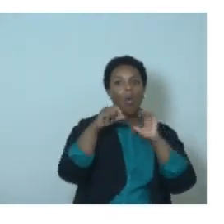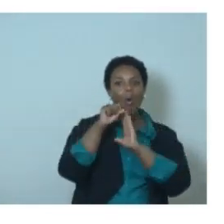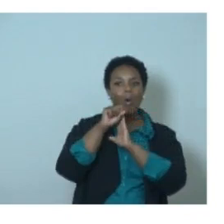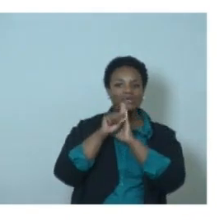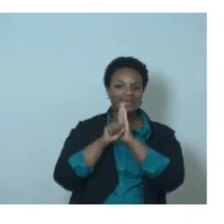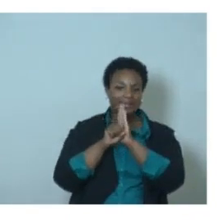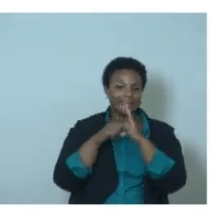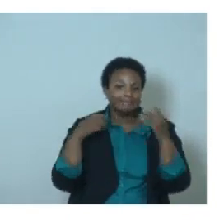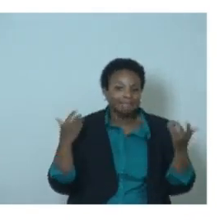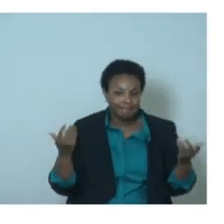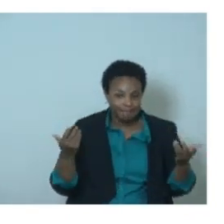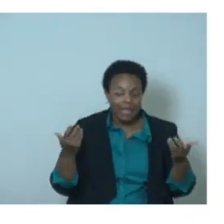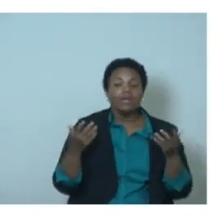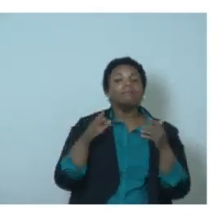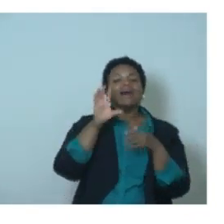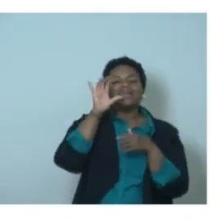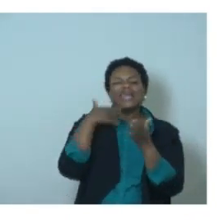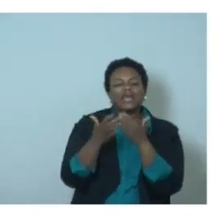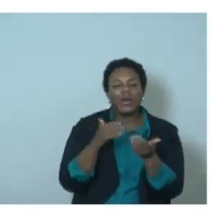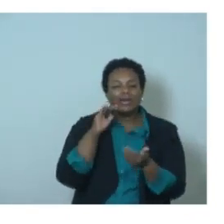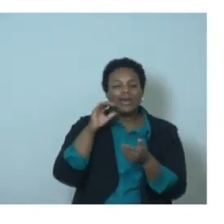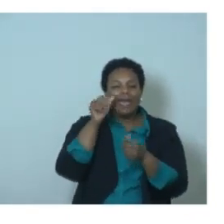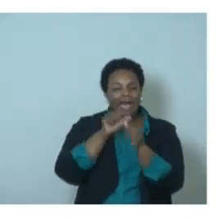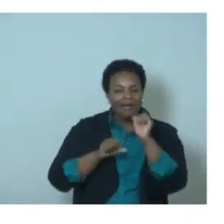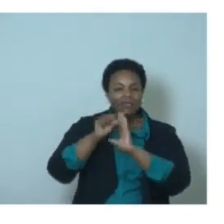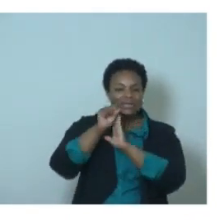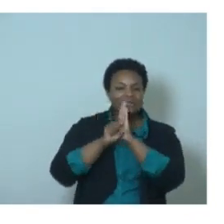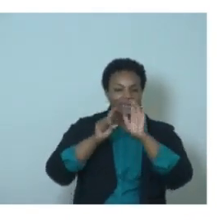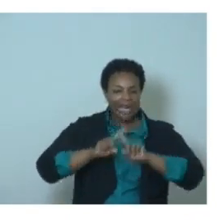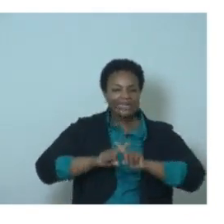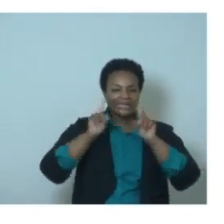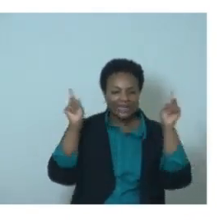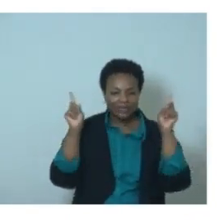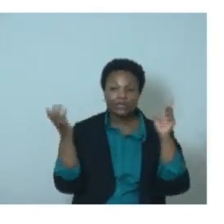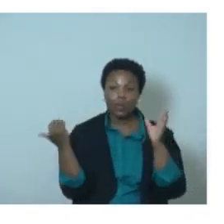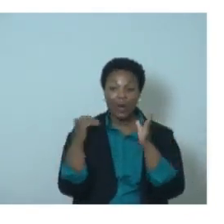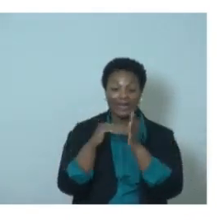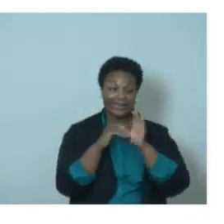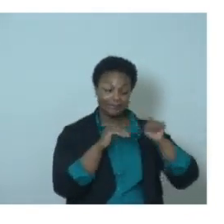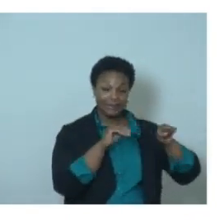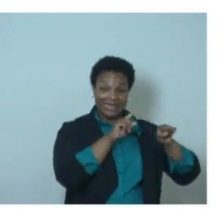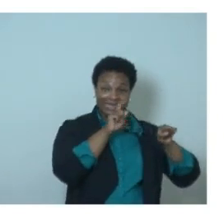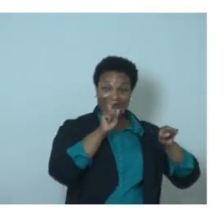HAVE A FAIR APPROACH TO MAKING SURE WE COULD SAVE LIVES AND PROTECT OUR CITIZENS.